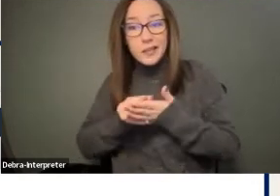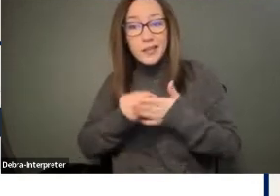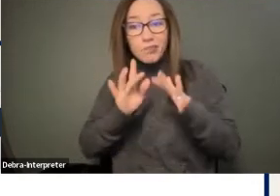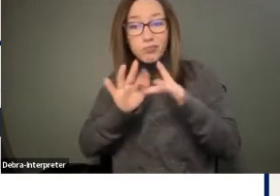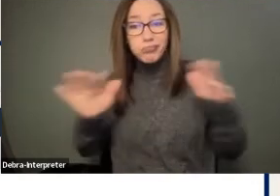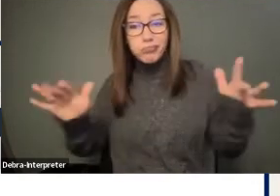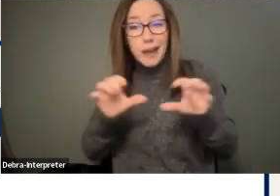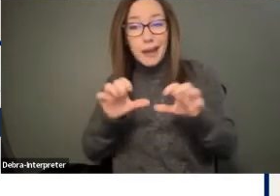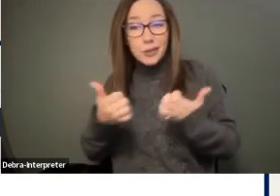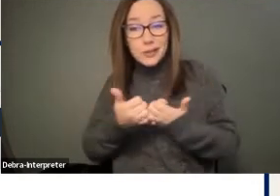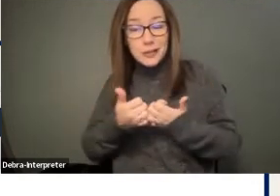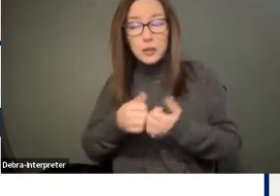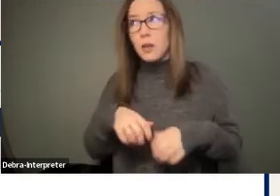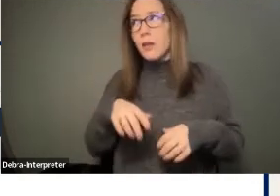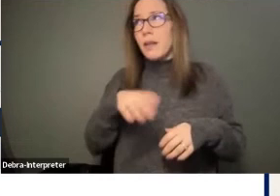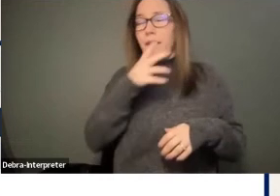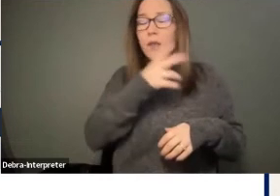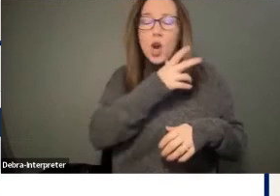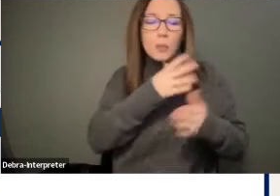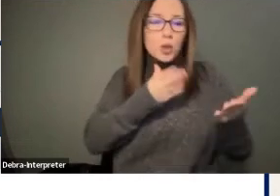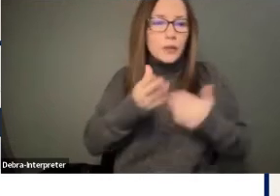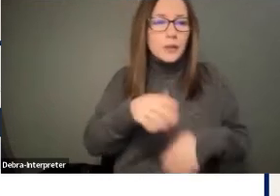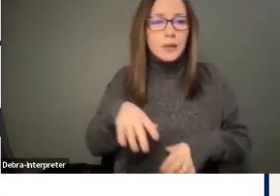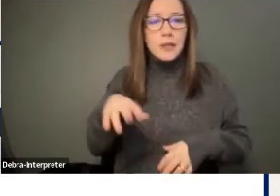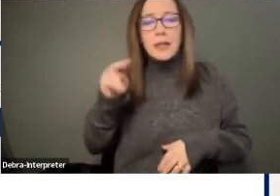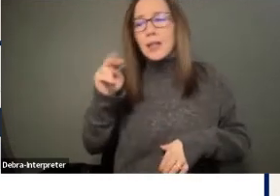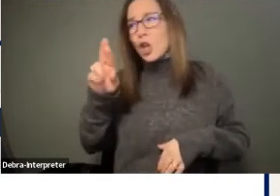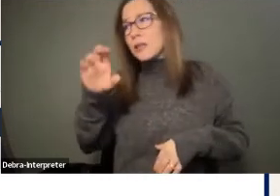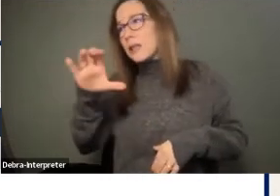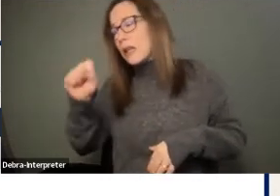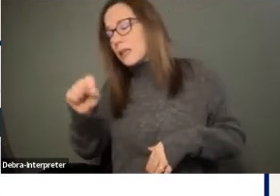farms as well as funding from agencies across the